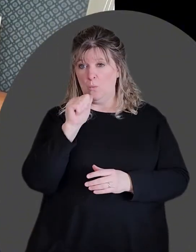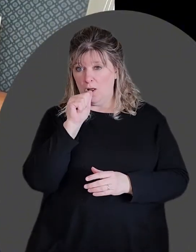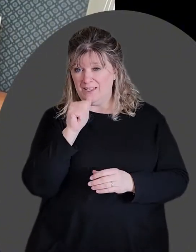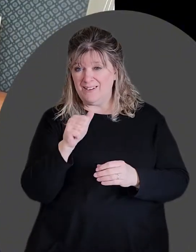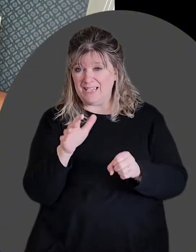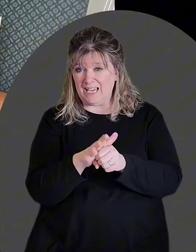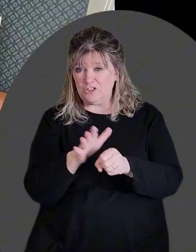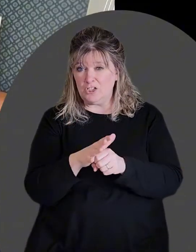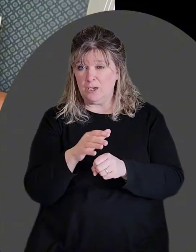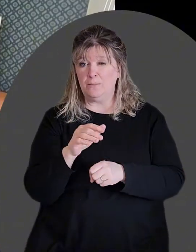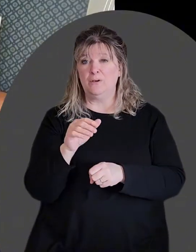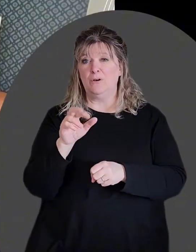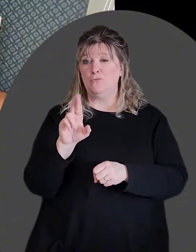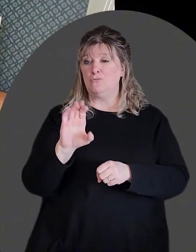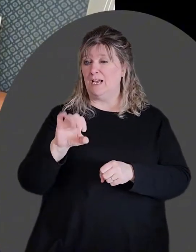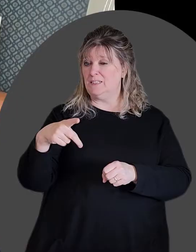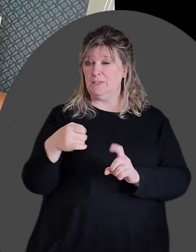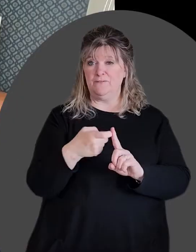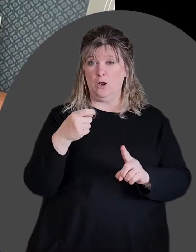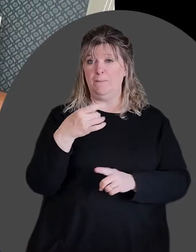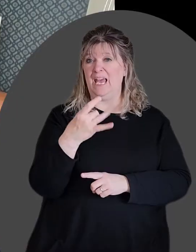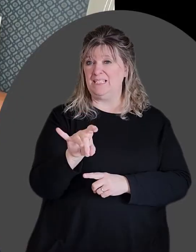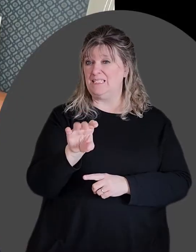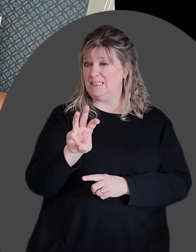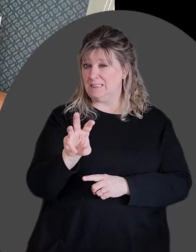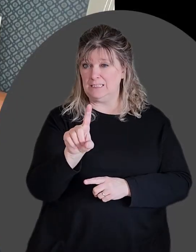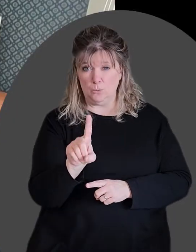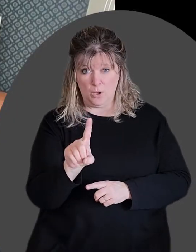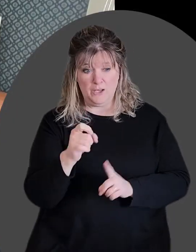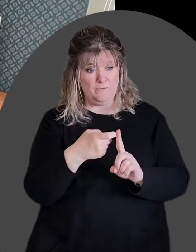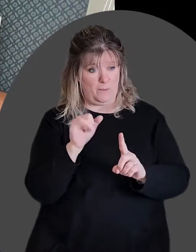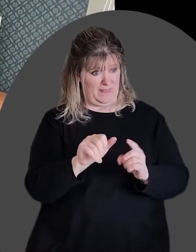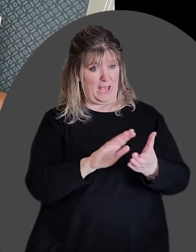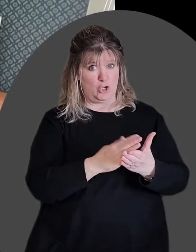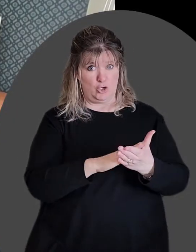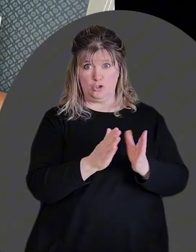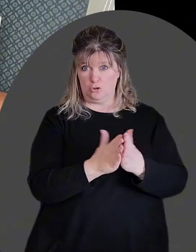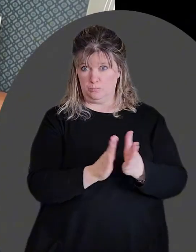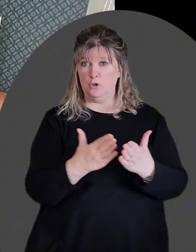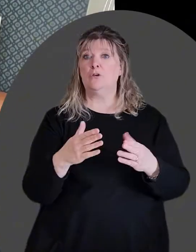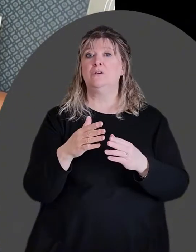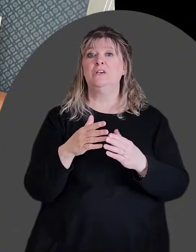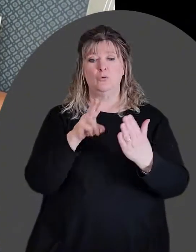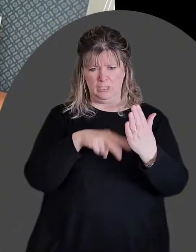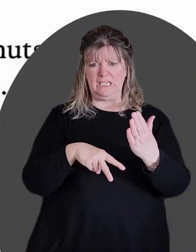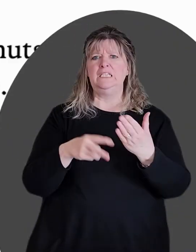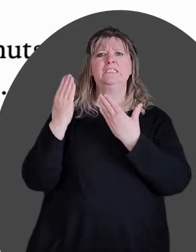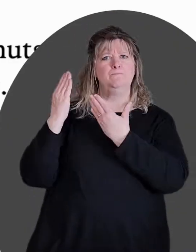from the 1861 version of Mrs Beatons reads thusly ingredients